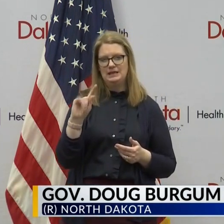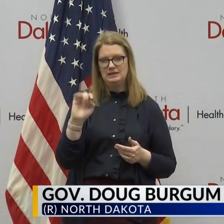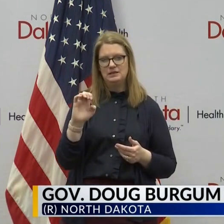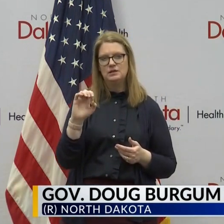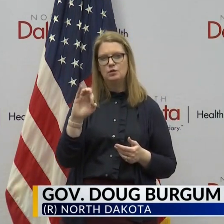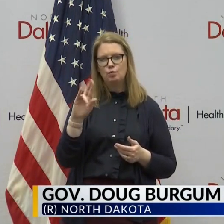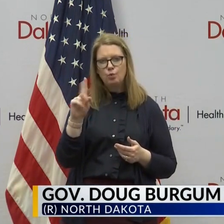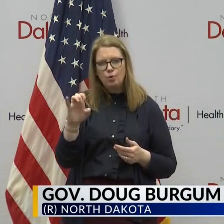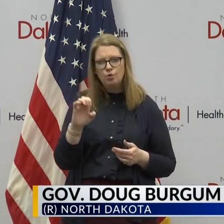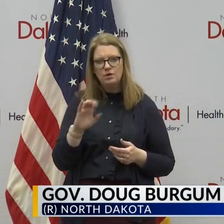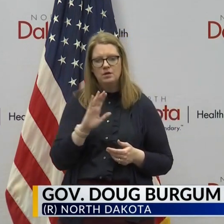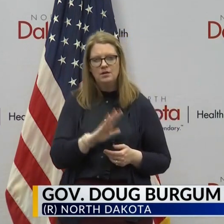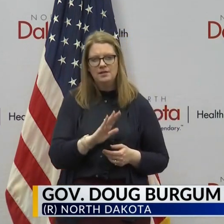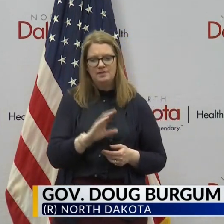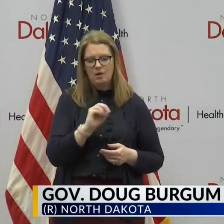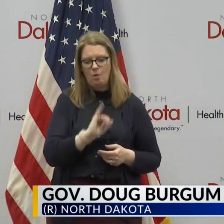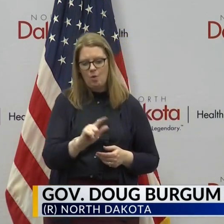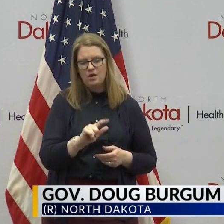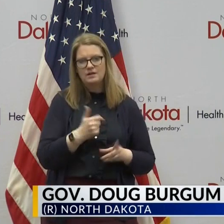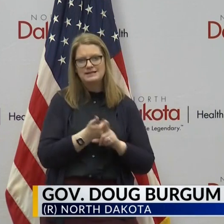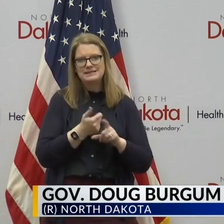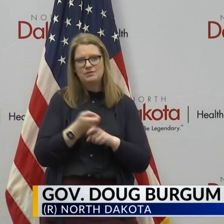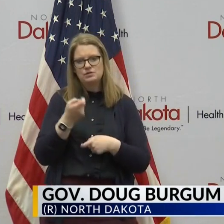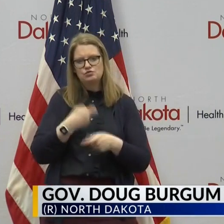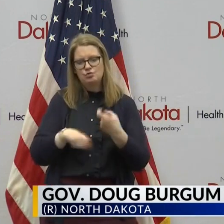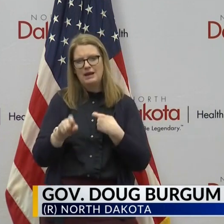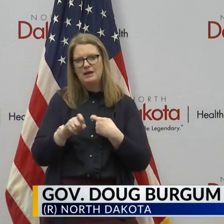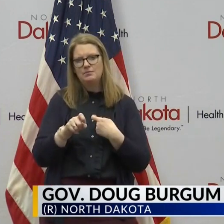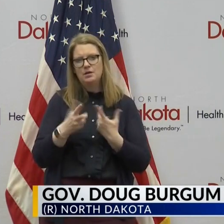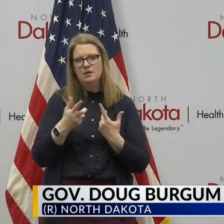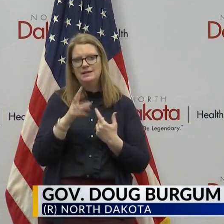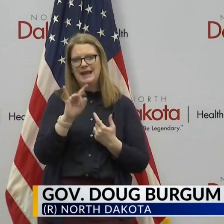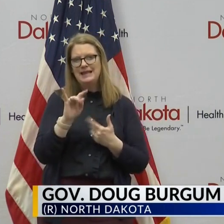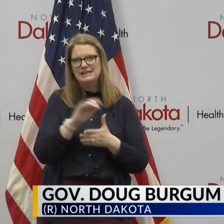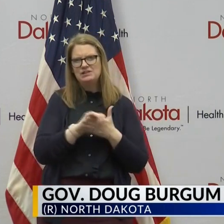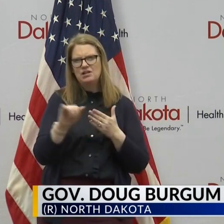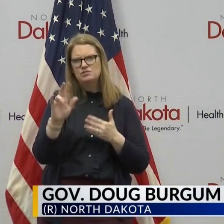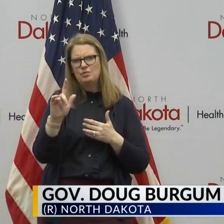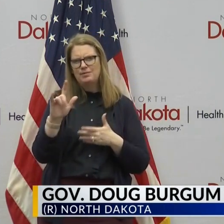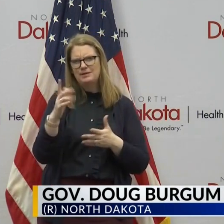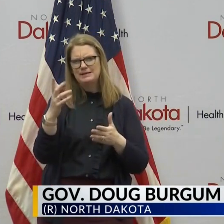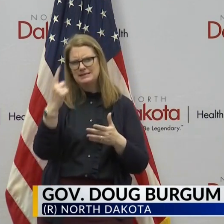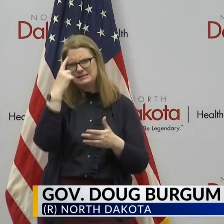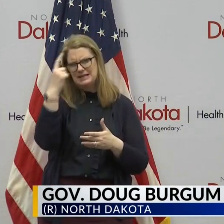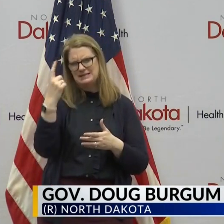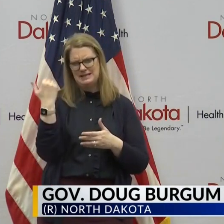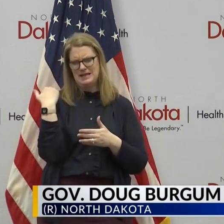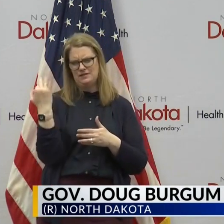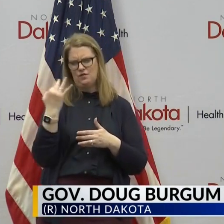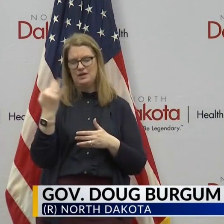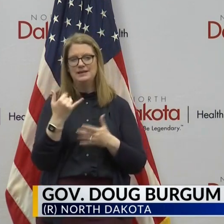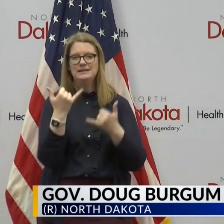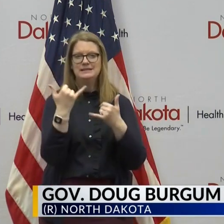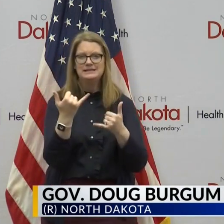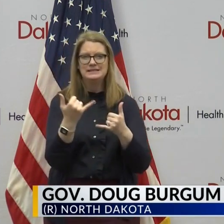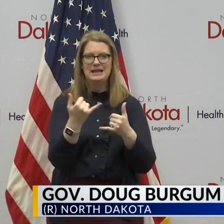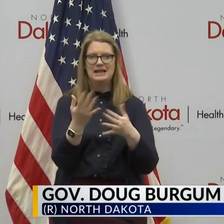PEOPLE TO TAKE IT SO NOT ONLY DID THE WTI, WEST TEXAS